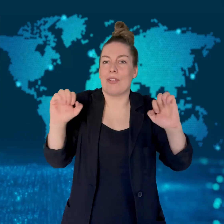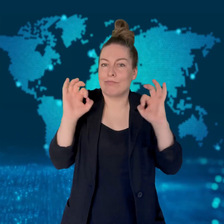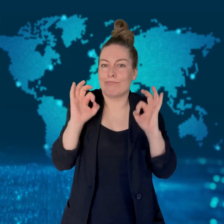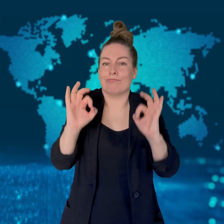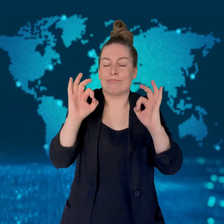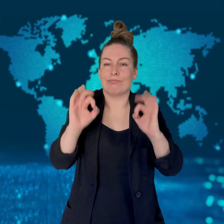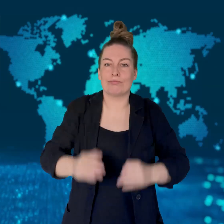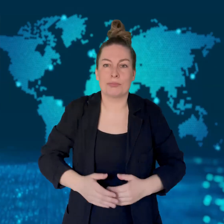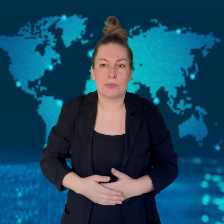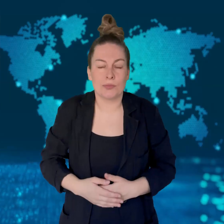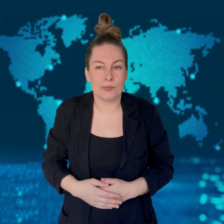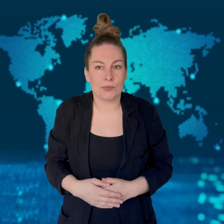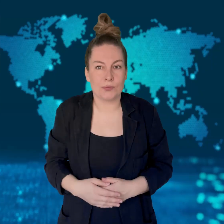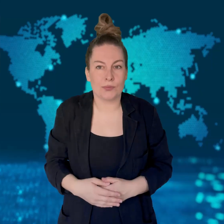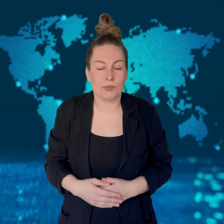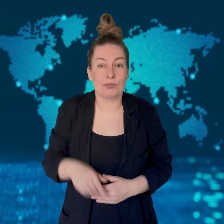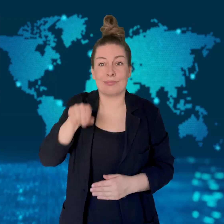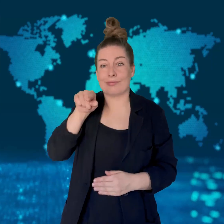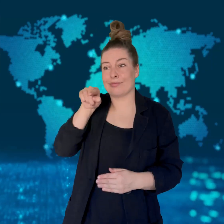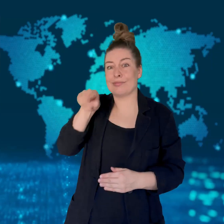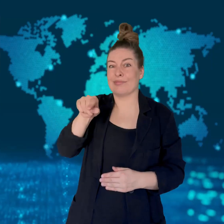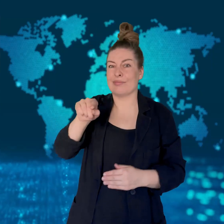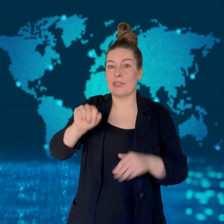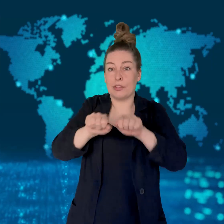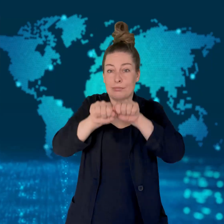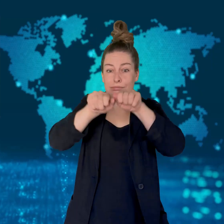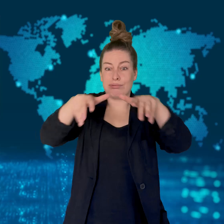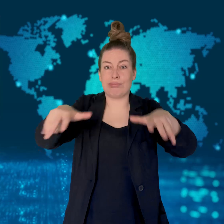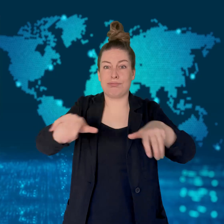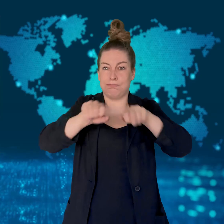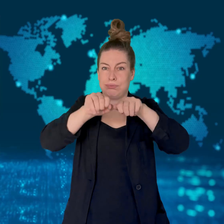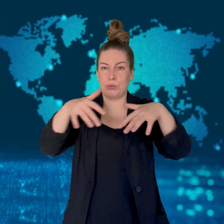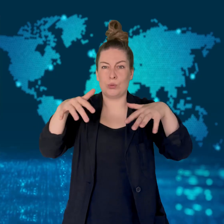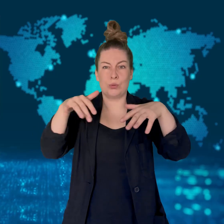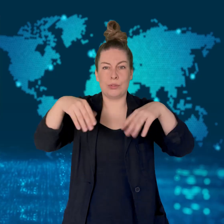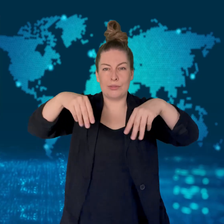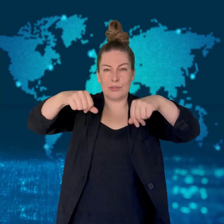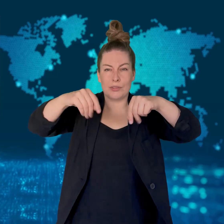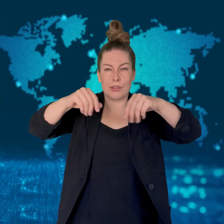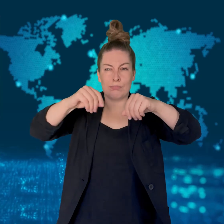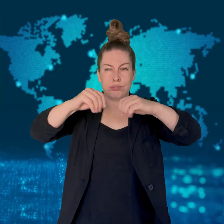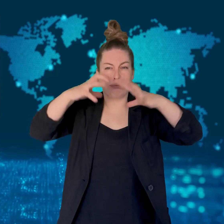the residents of Tagulandang Island where the people had fled to safety.